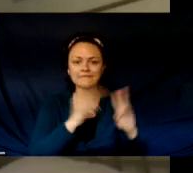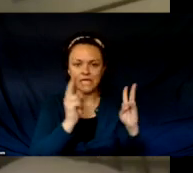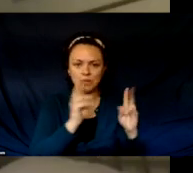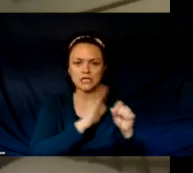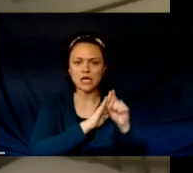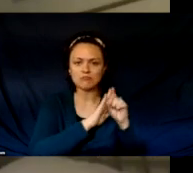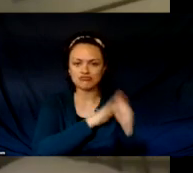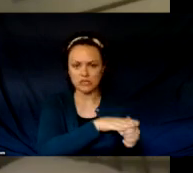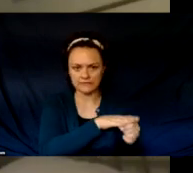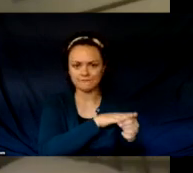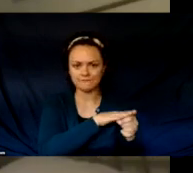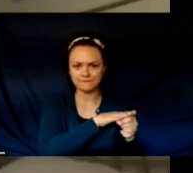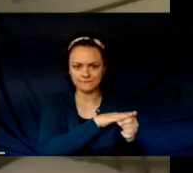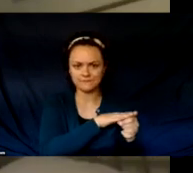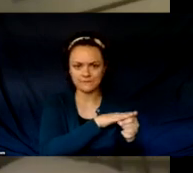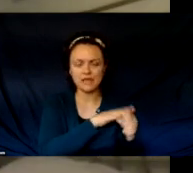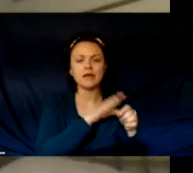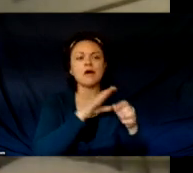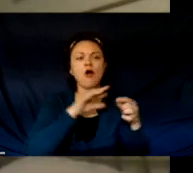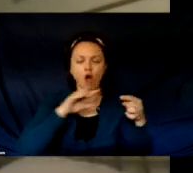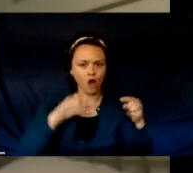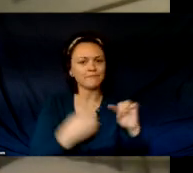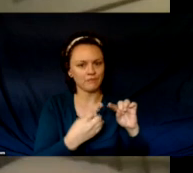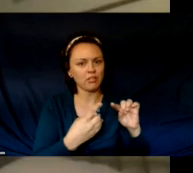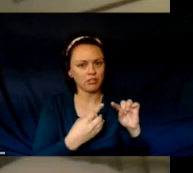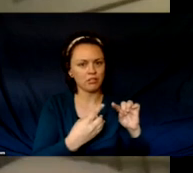and harmful in a lot of ways.